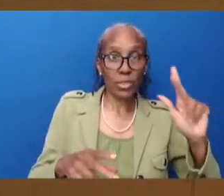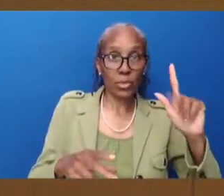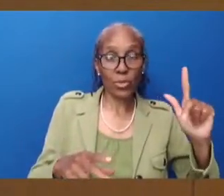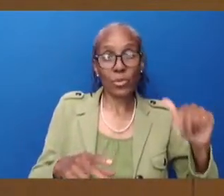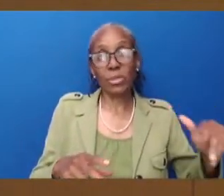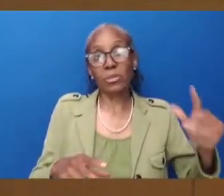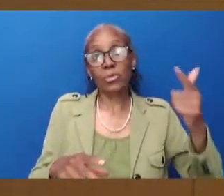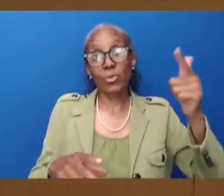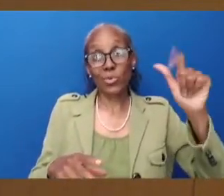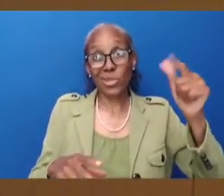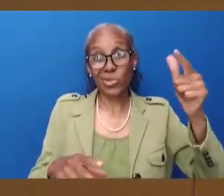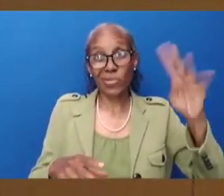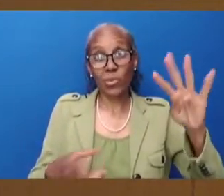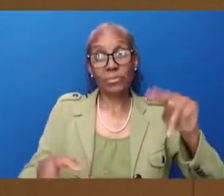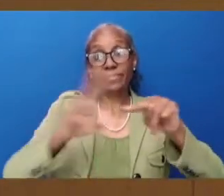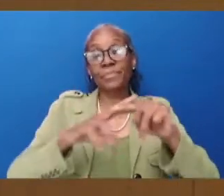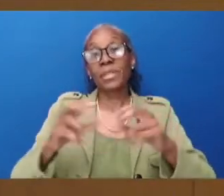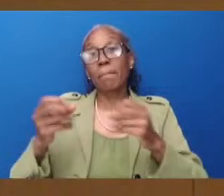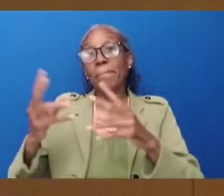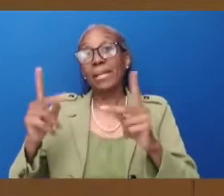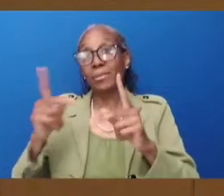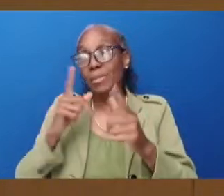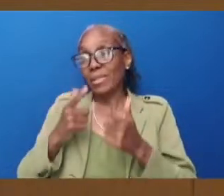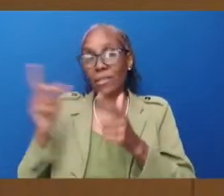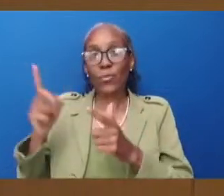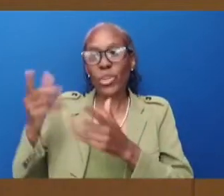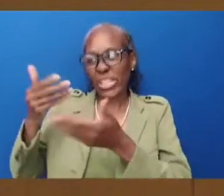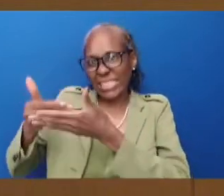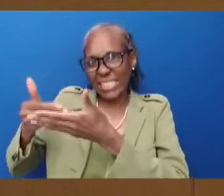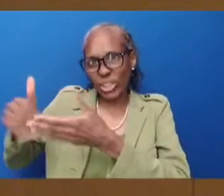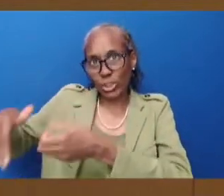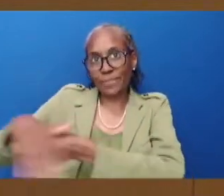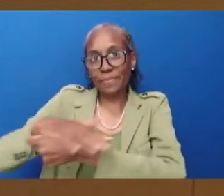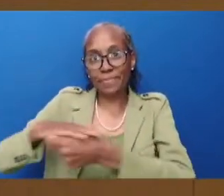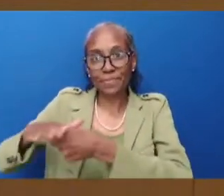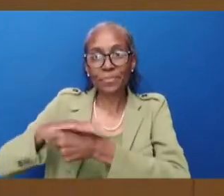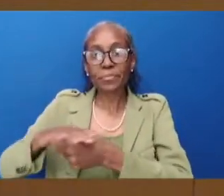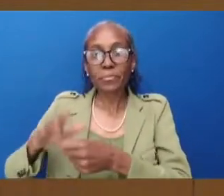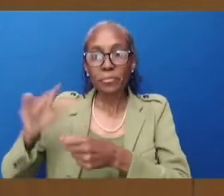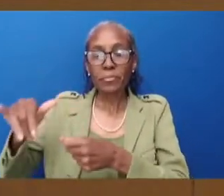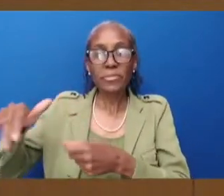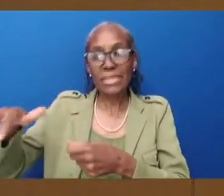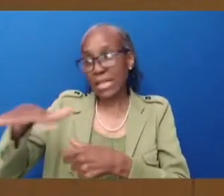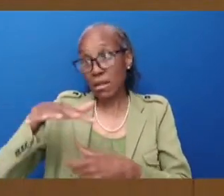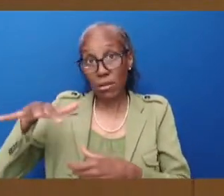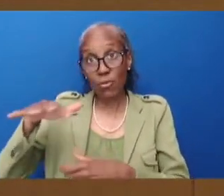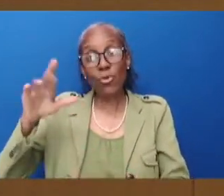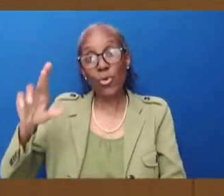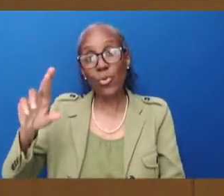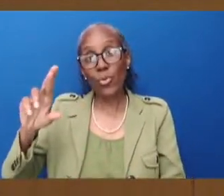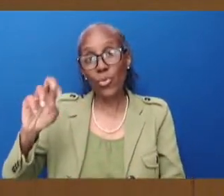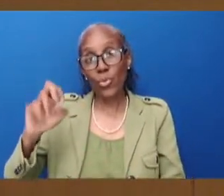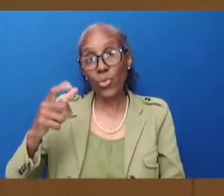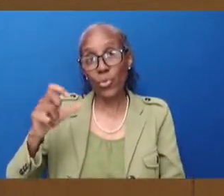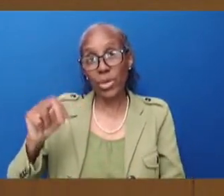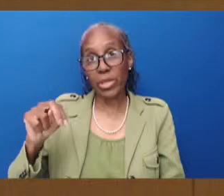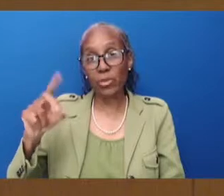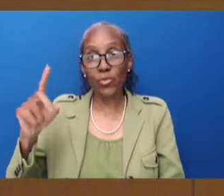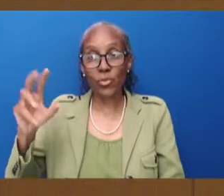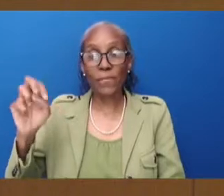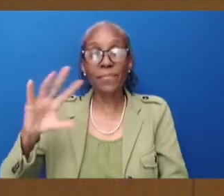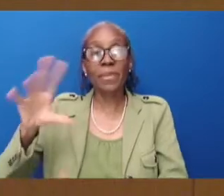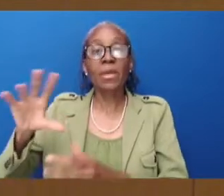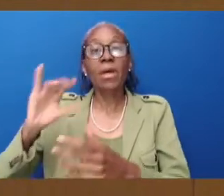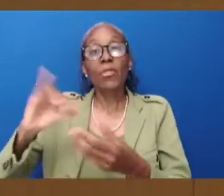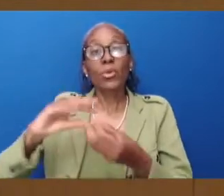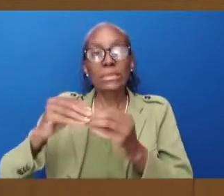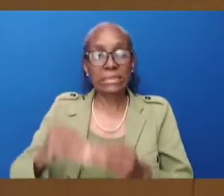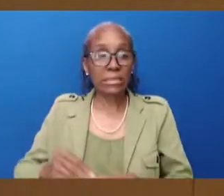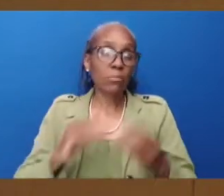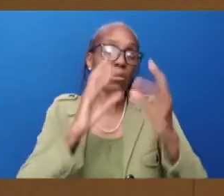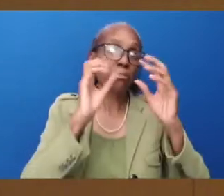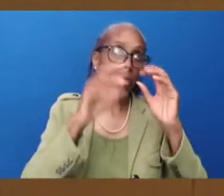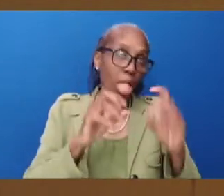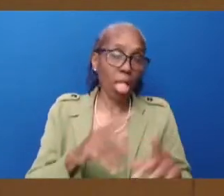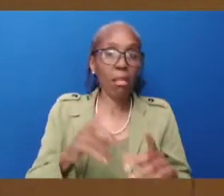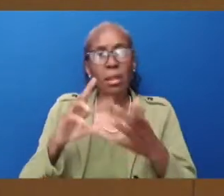COUNTY RULES BY 33% TO 2024 AND